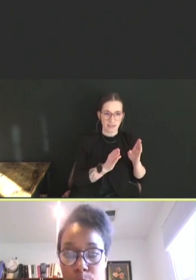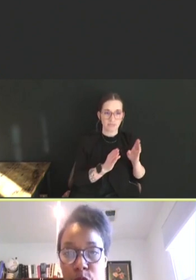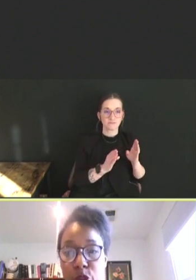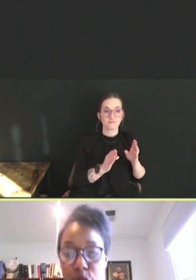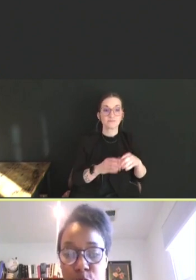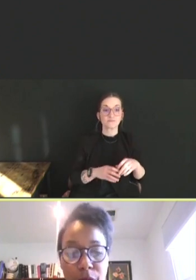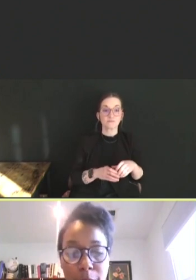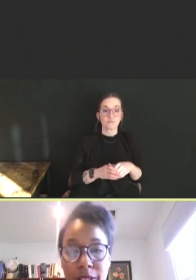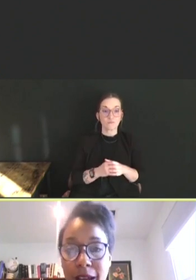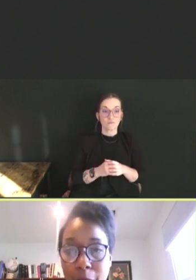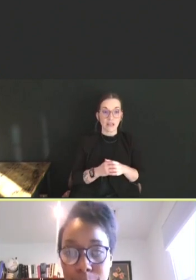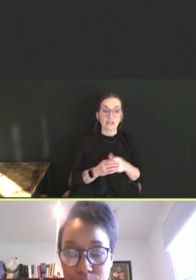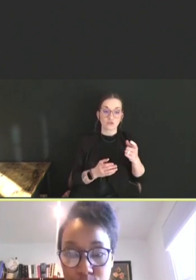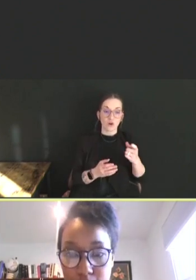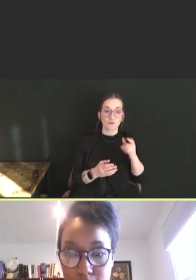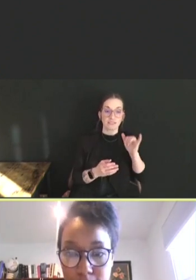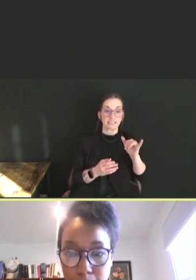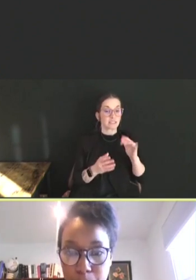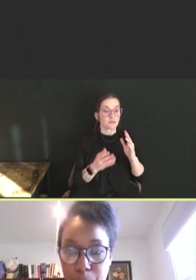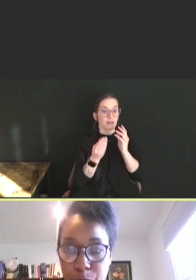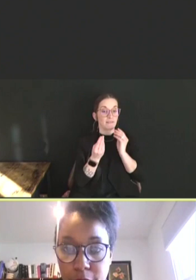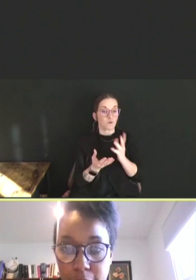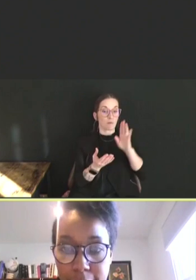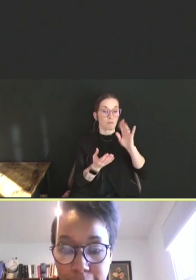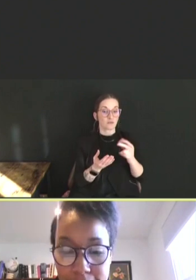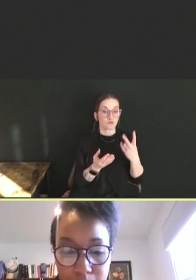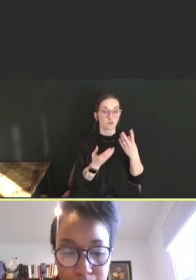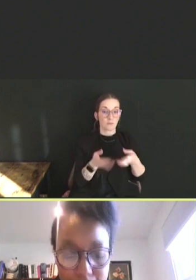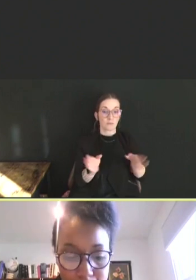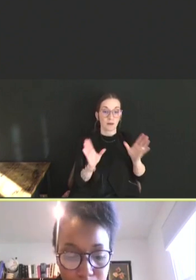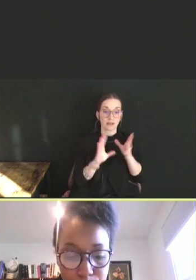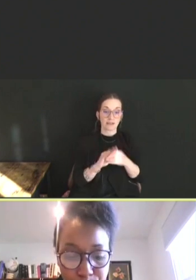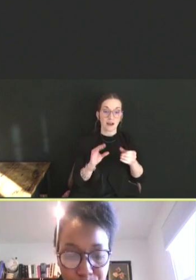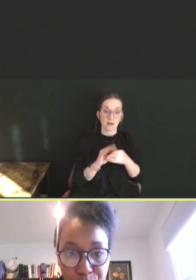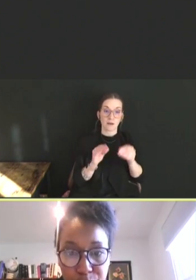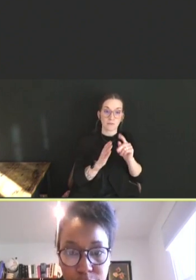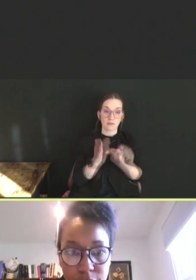through two public comment periods. Next slide, please.